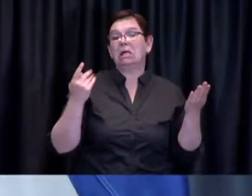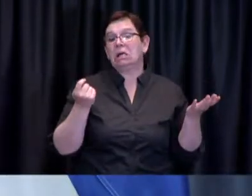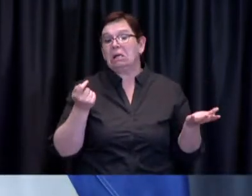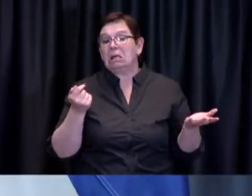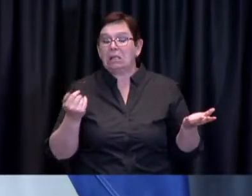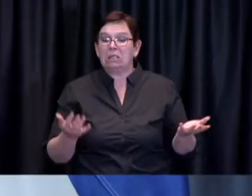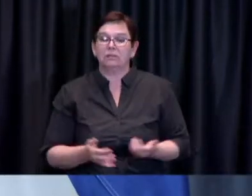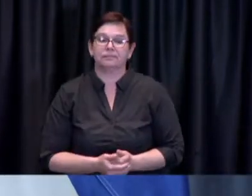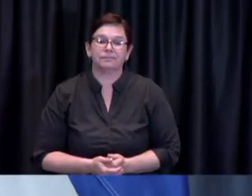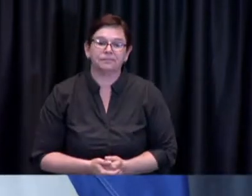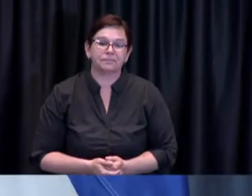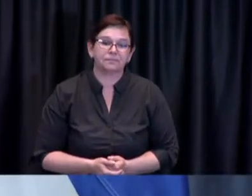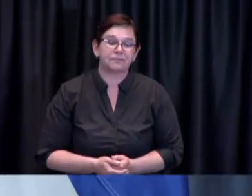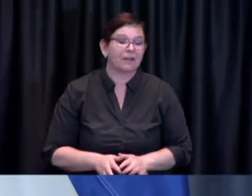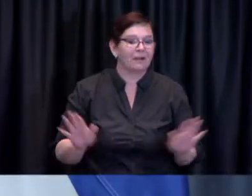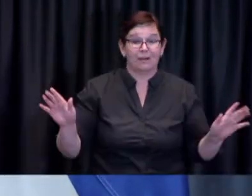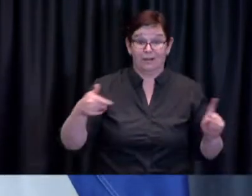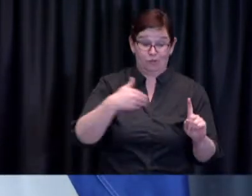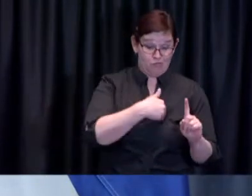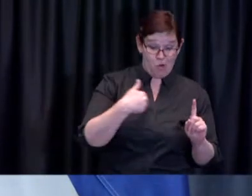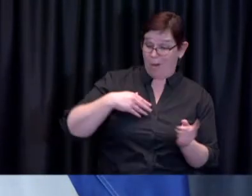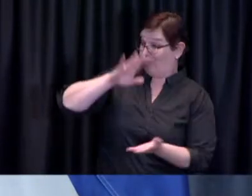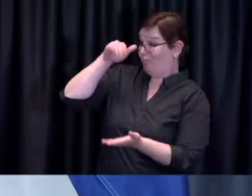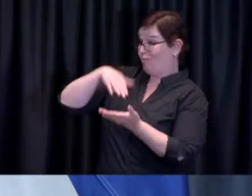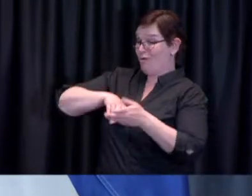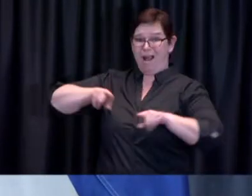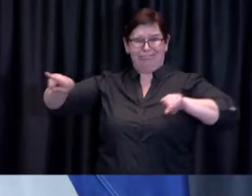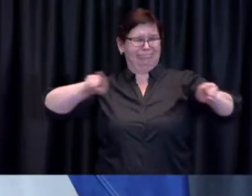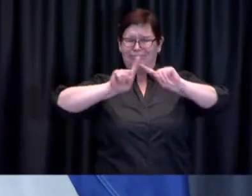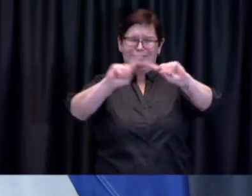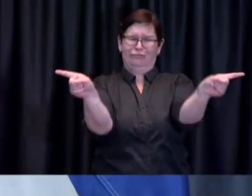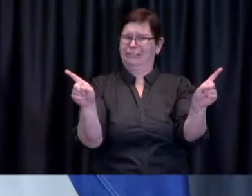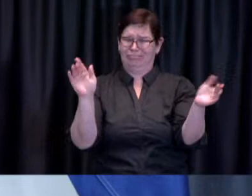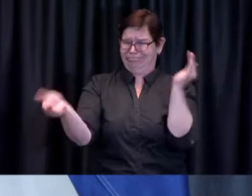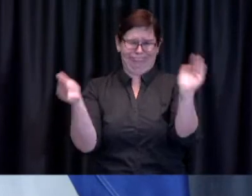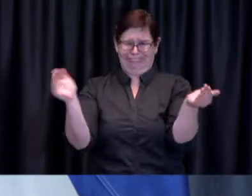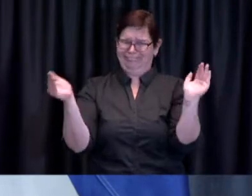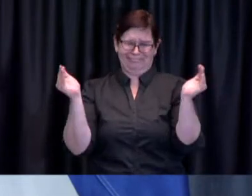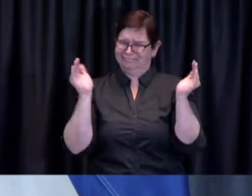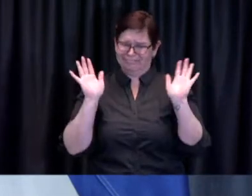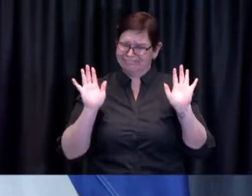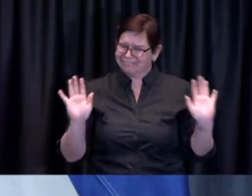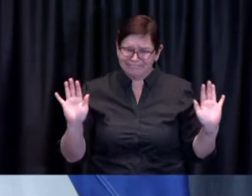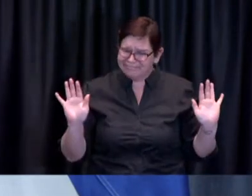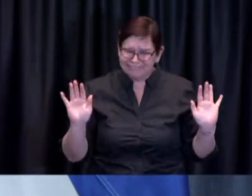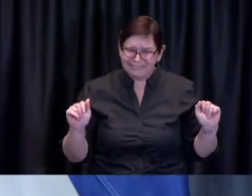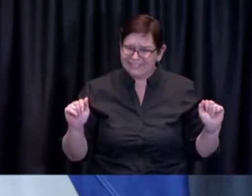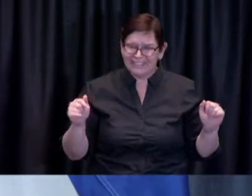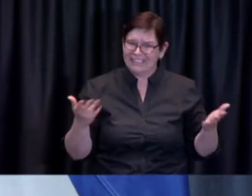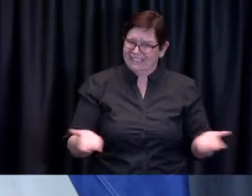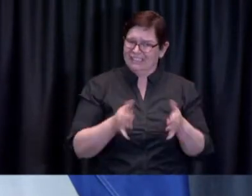a bit different we have in place uh a stay-at-home order that severely restricts